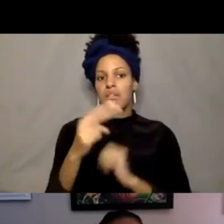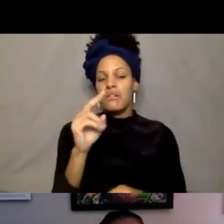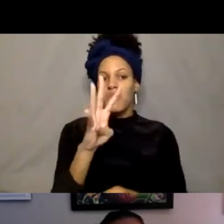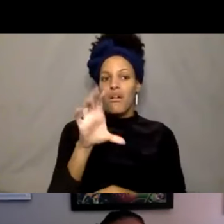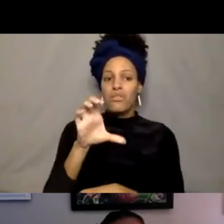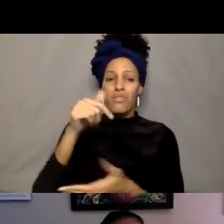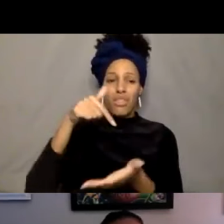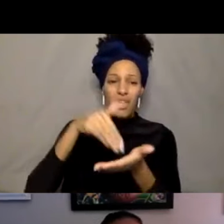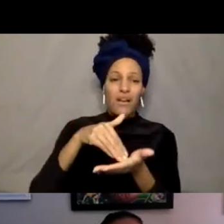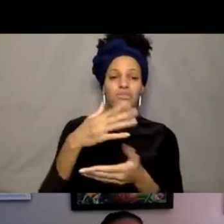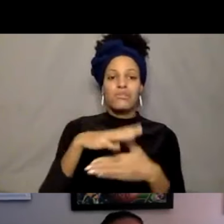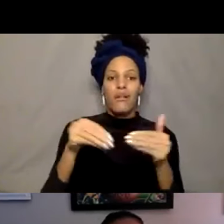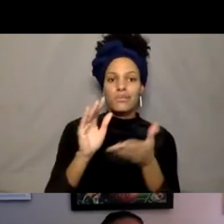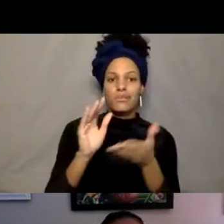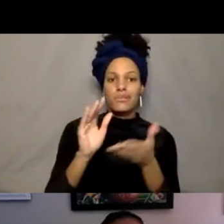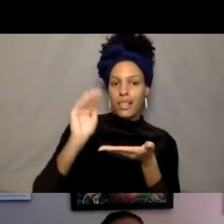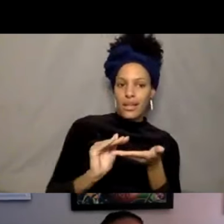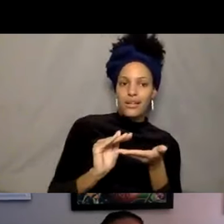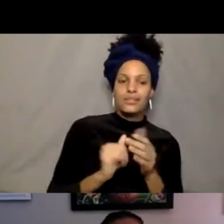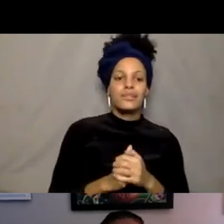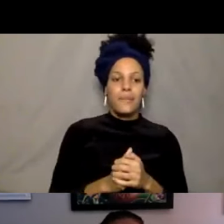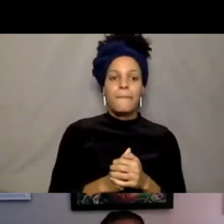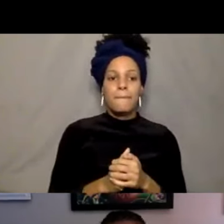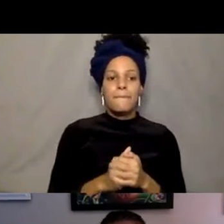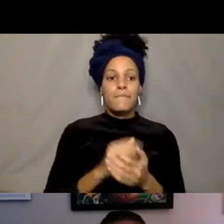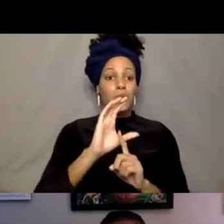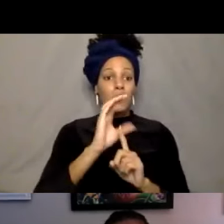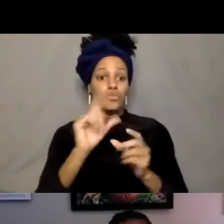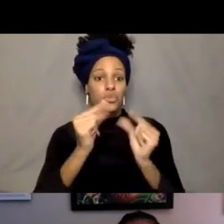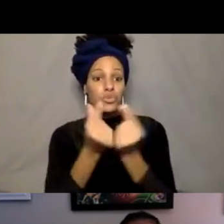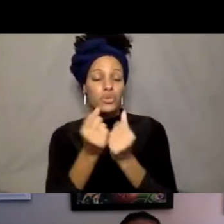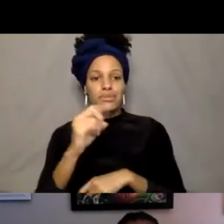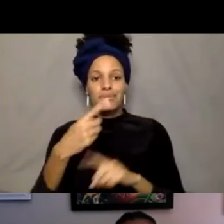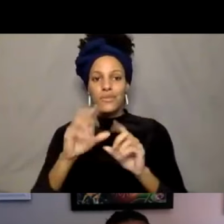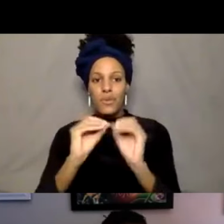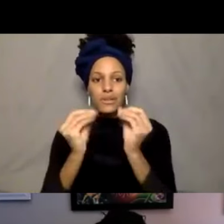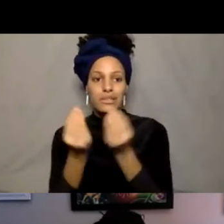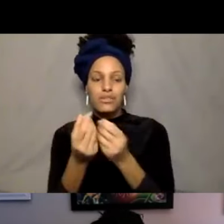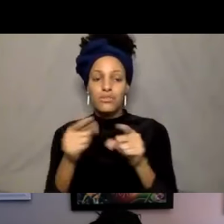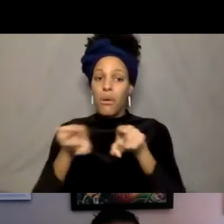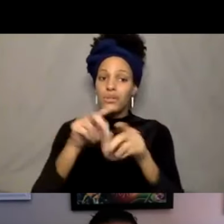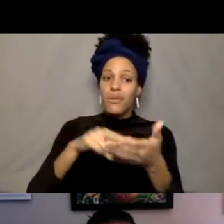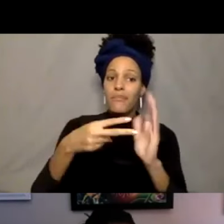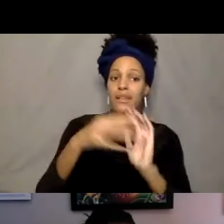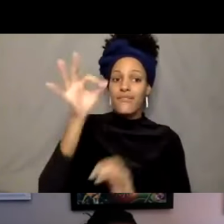The second are cultural groups and organizations. So they're also federally tax-exempt 501(c)(3)